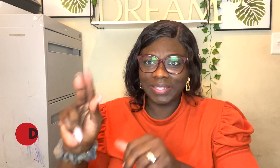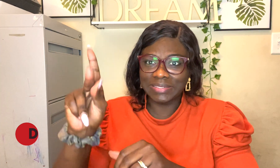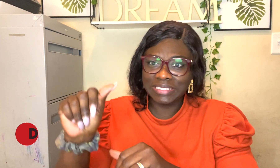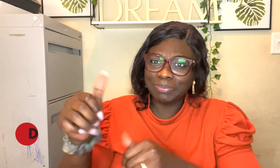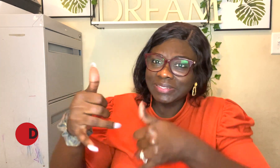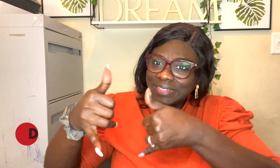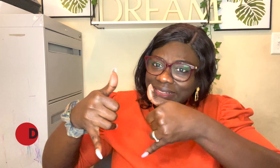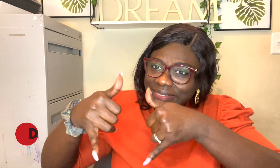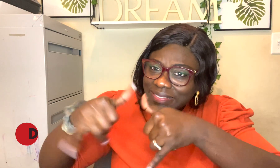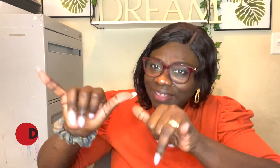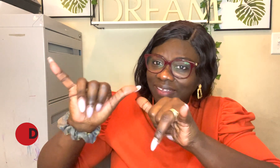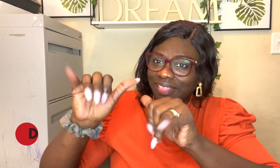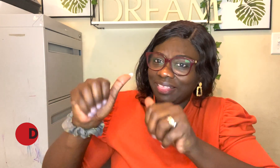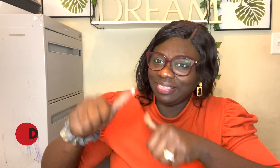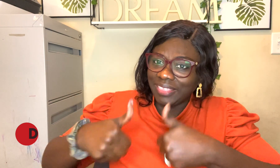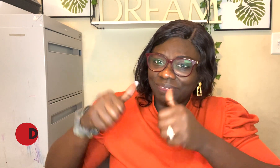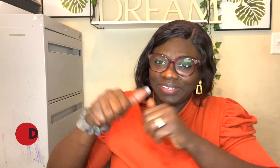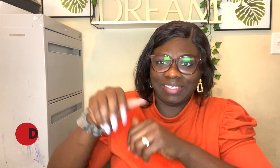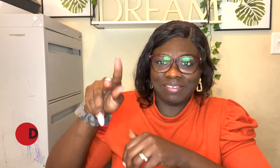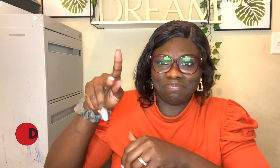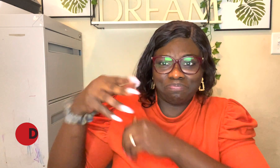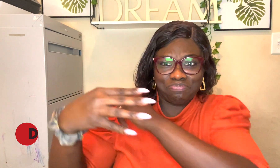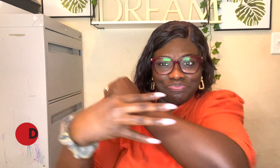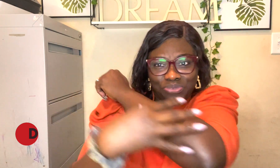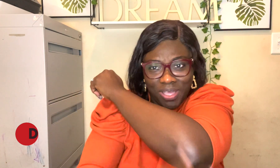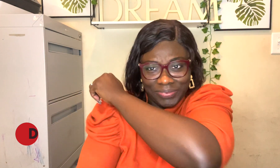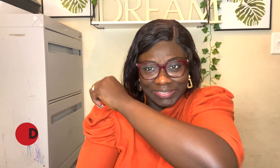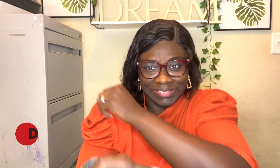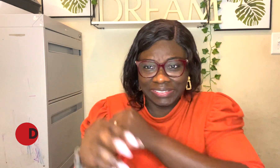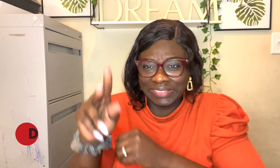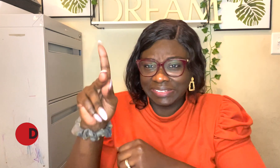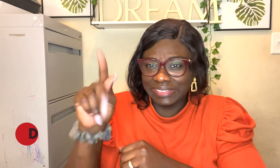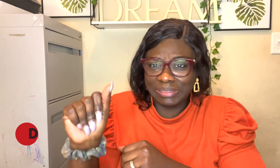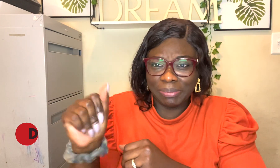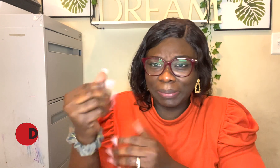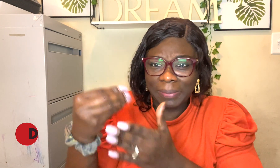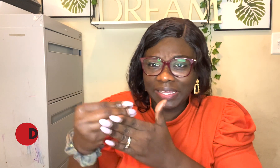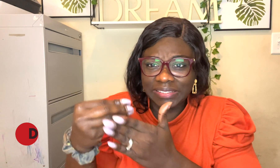Disability money is not enough. Our goal is to get that money